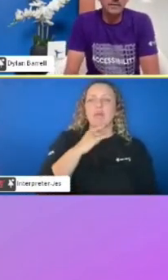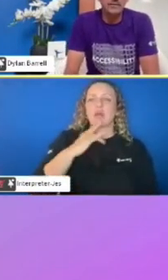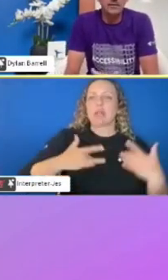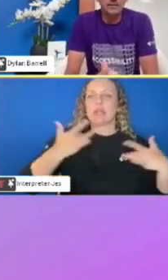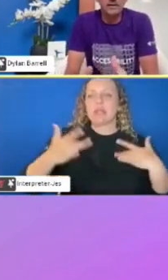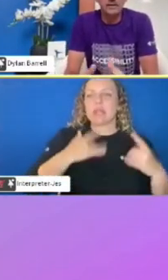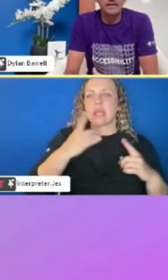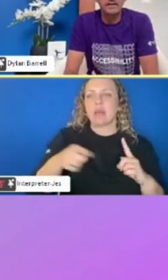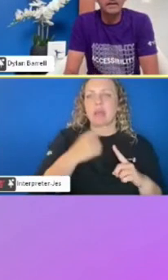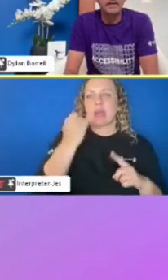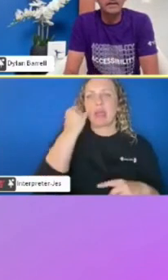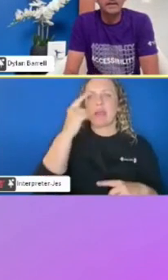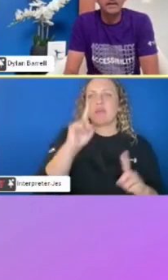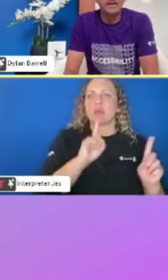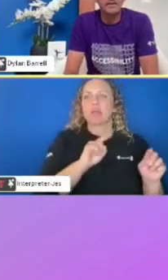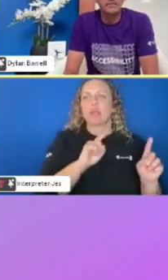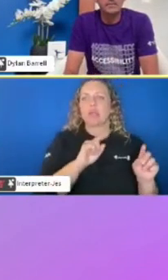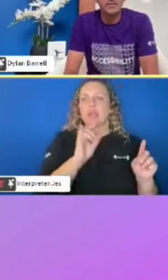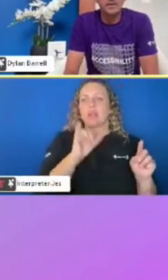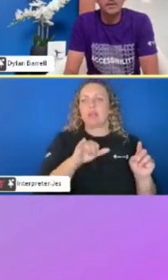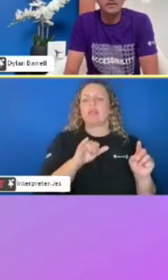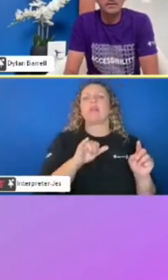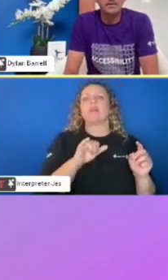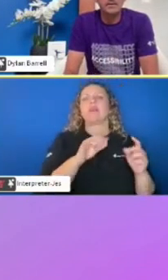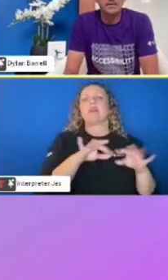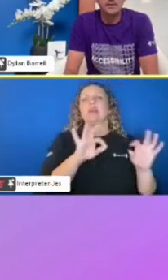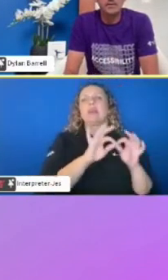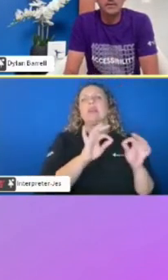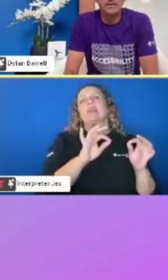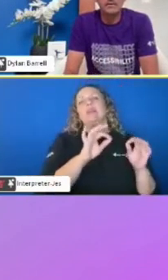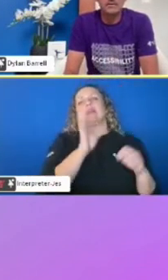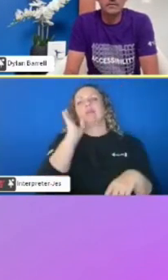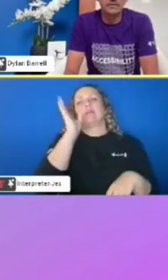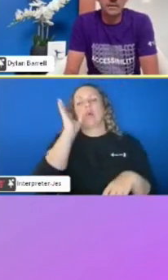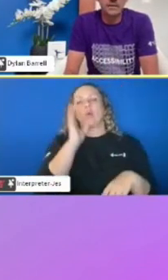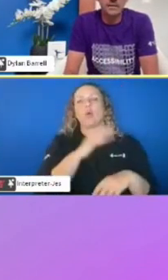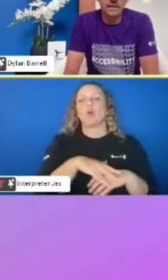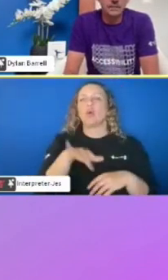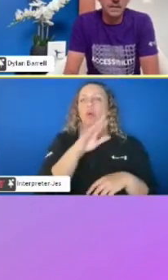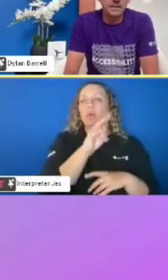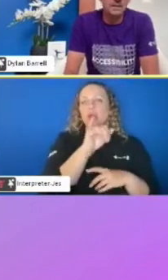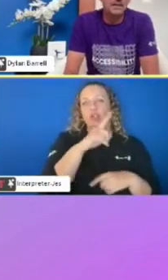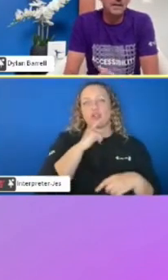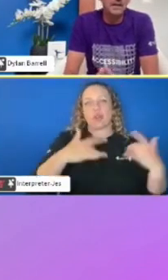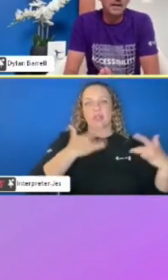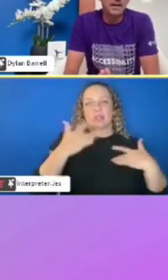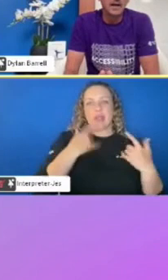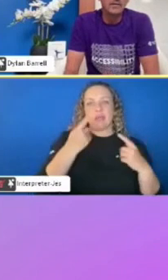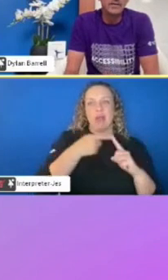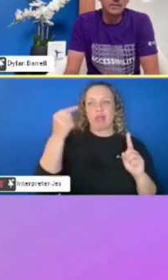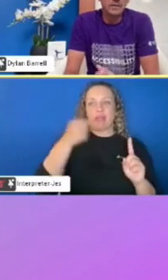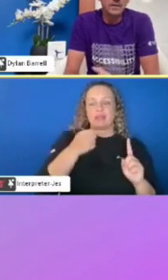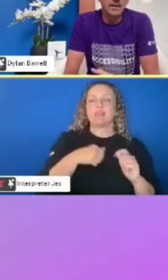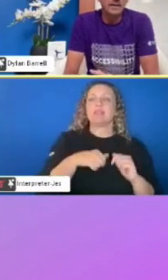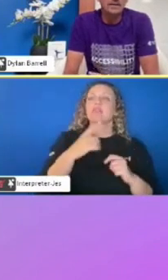If you attended the keynote with Preety, you would've heard that she's also very excited about this. And the reason we're excited is